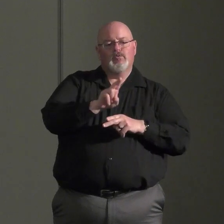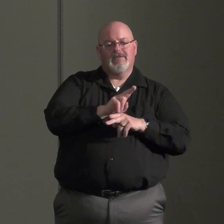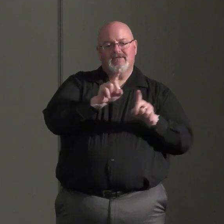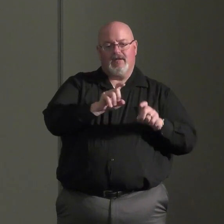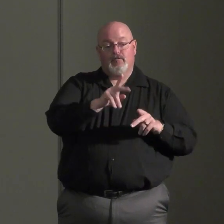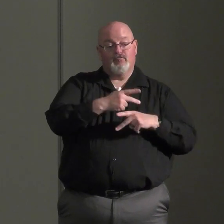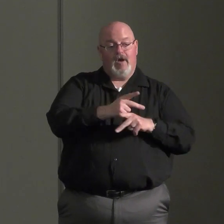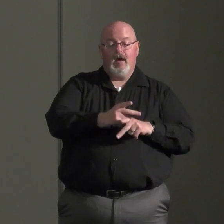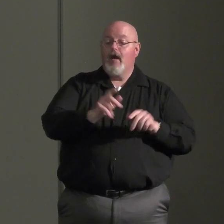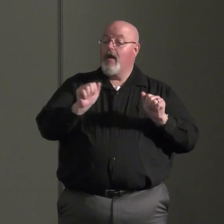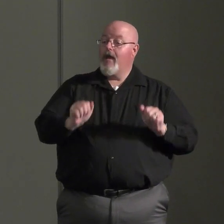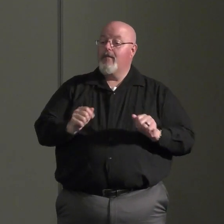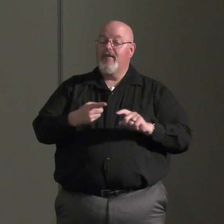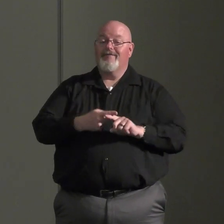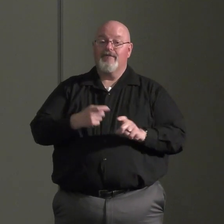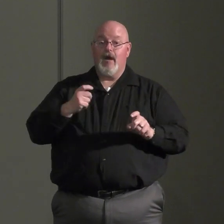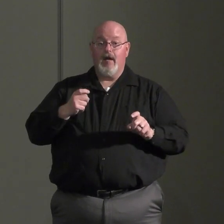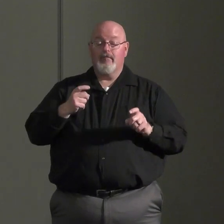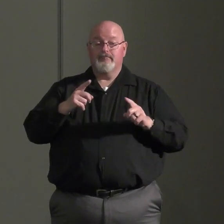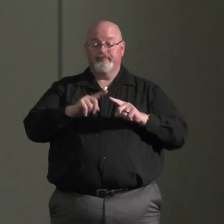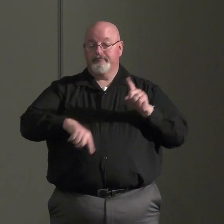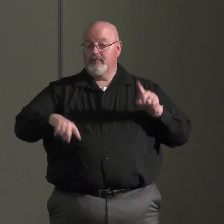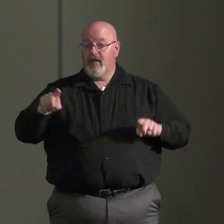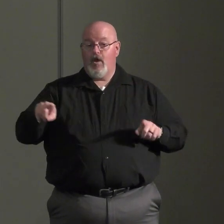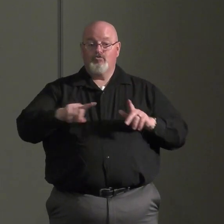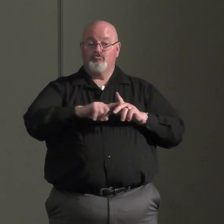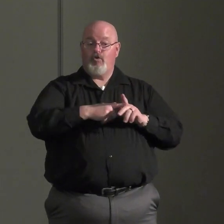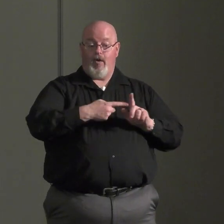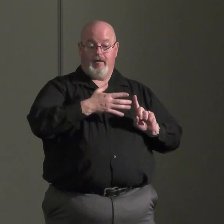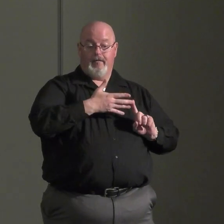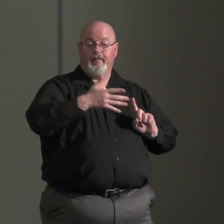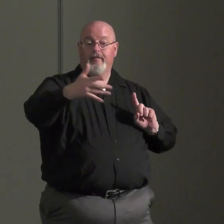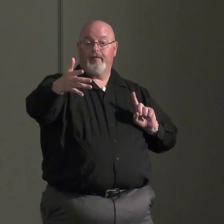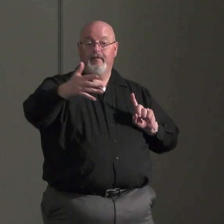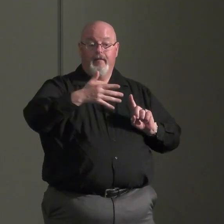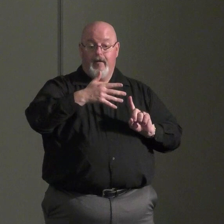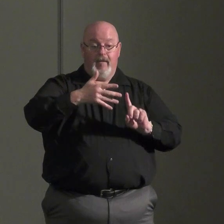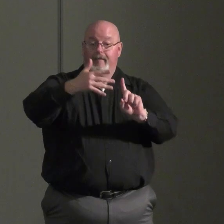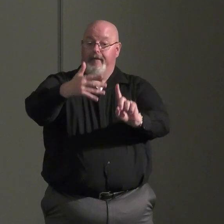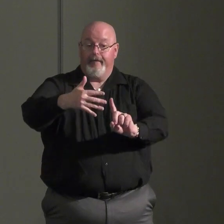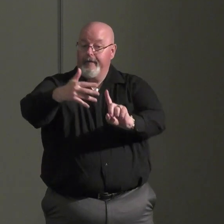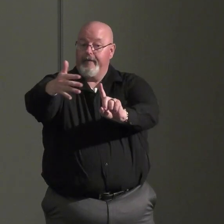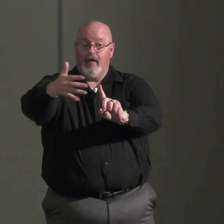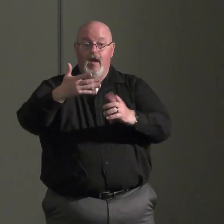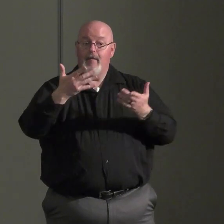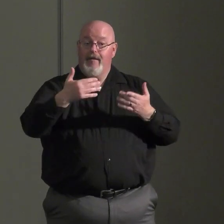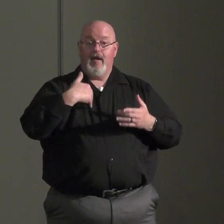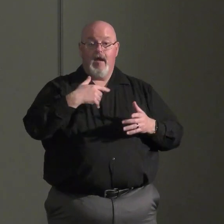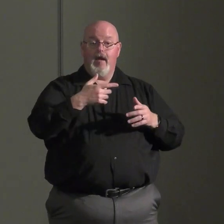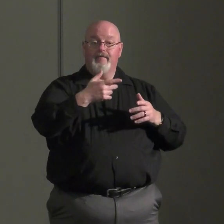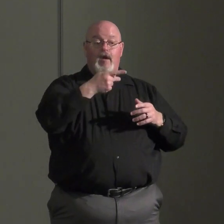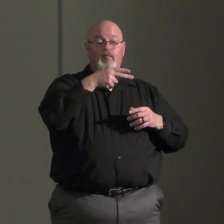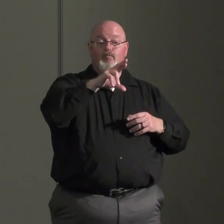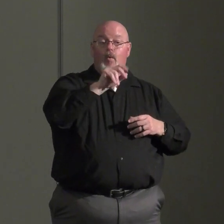it could come from a range of starting points. Maybe they already have a protocol design and